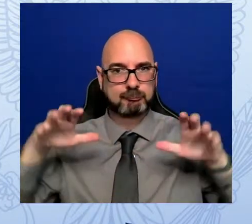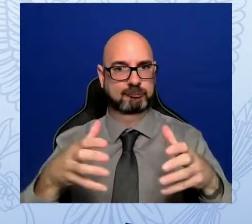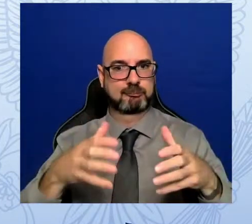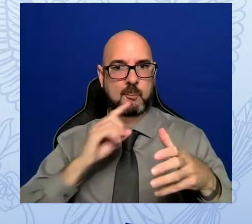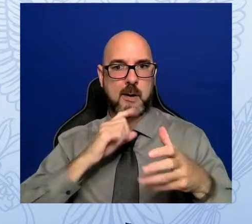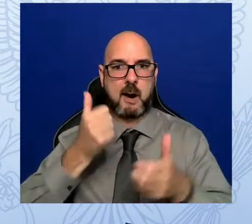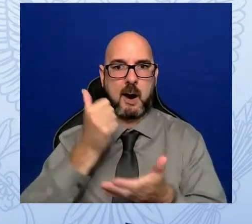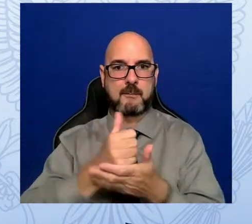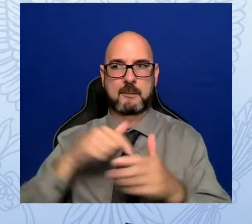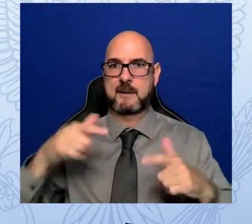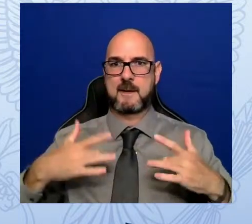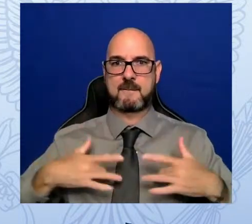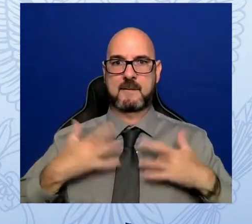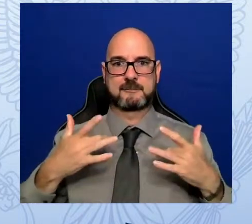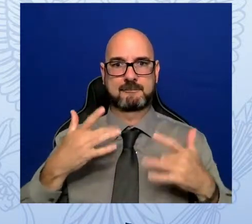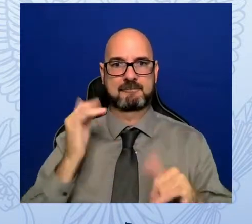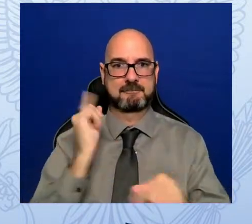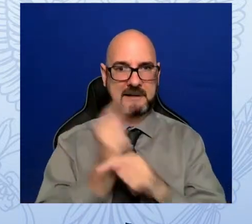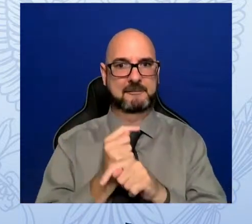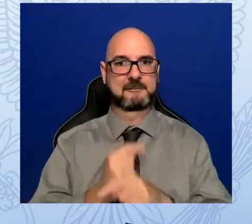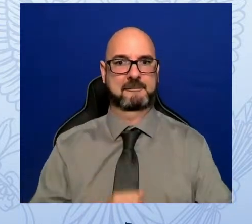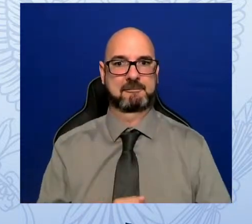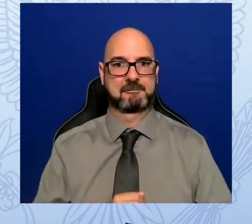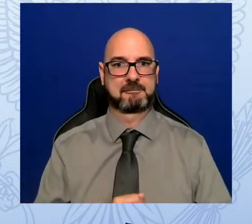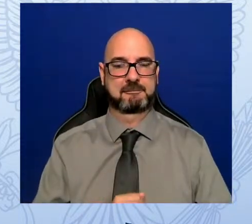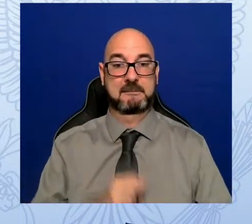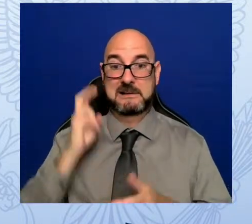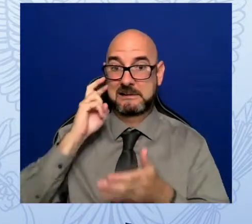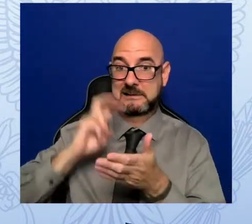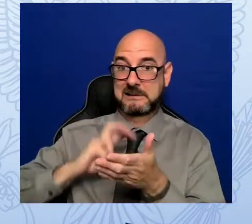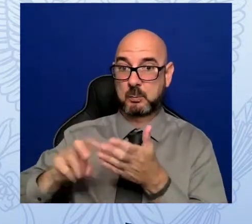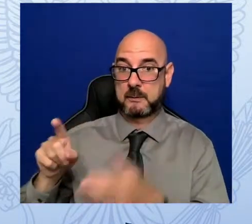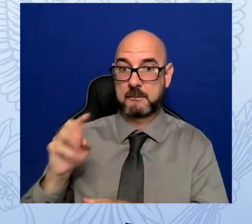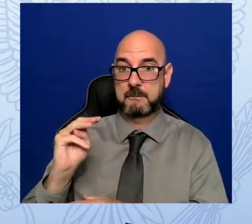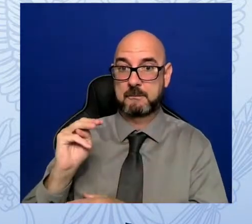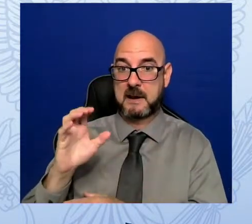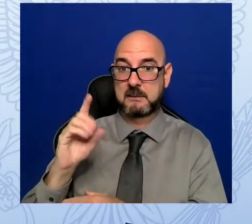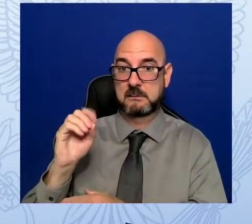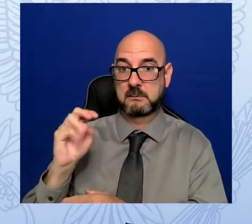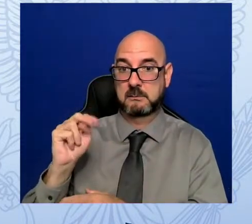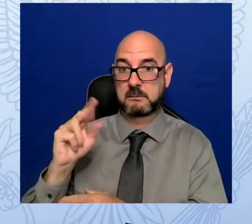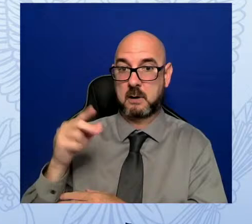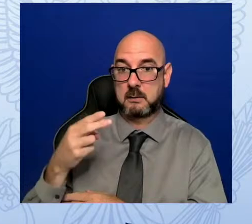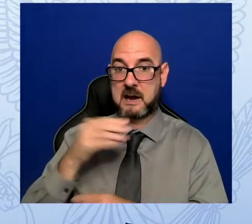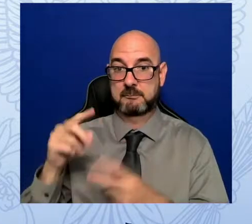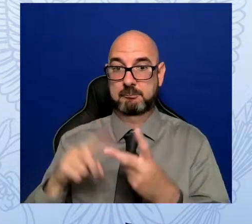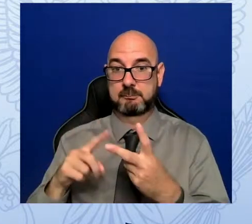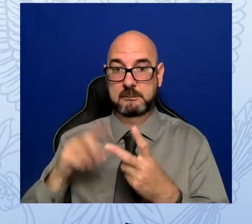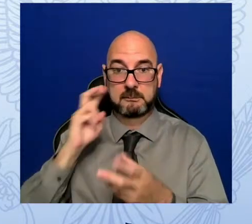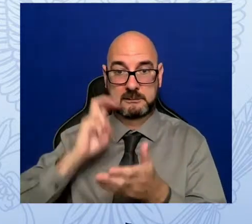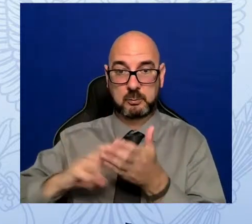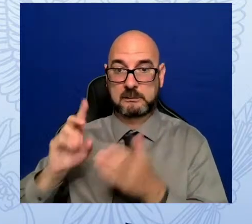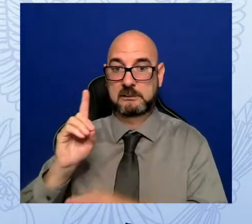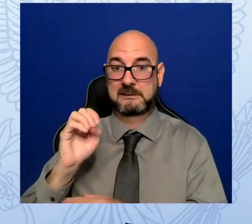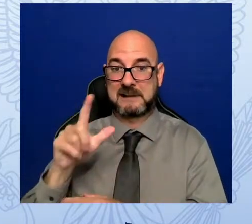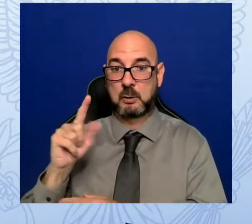Secretary McDonough, Secretary del Toro, thank you for taking time on a Saturday to join us.